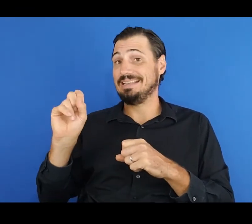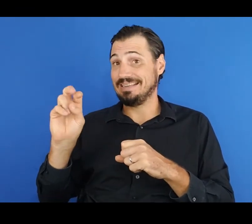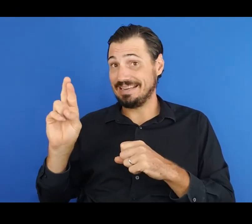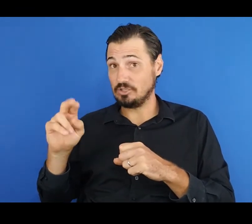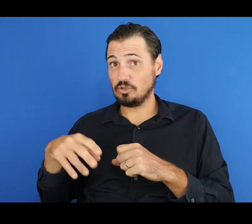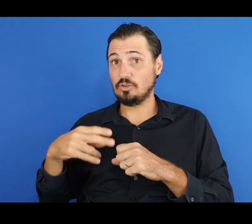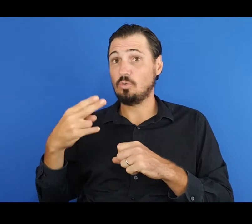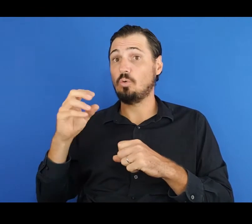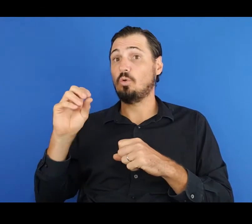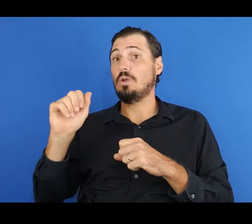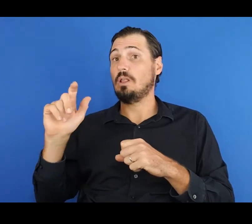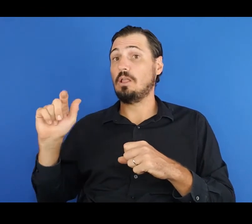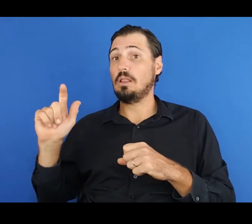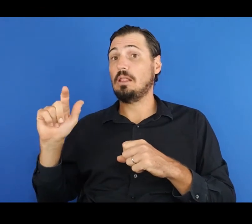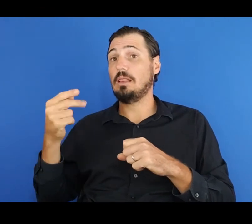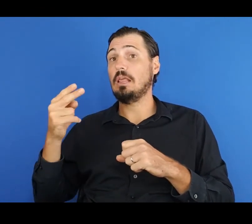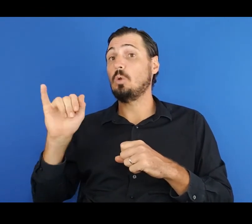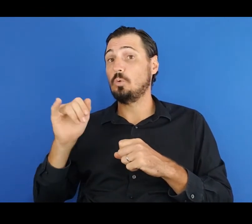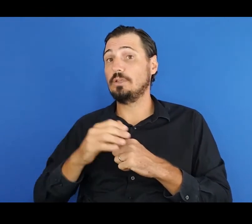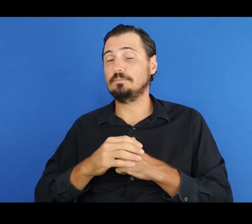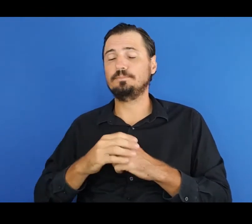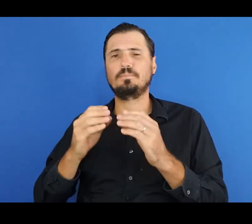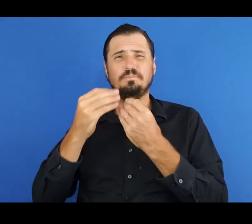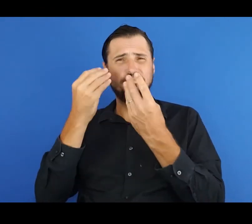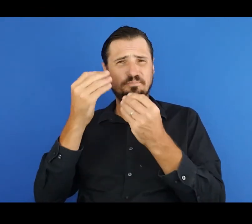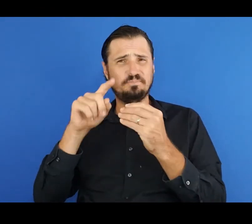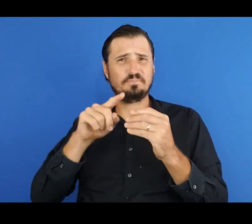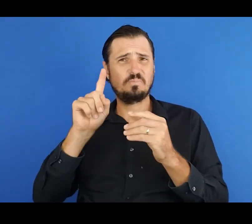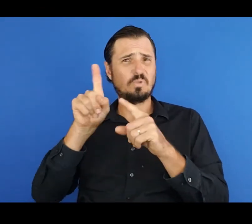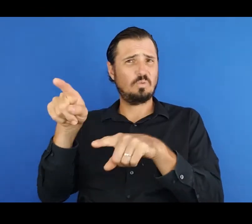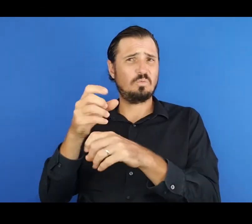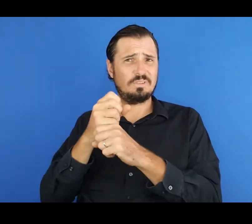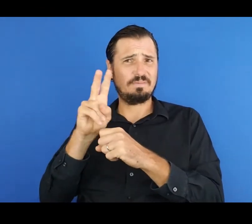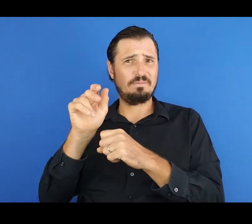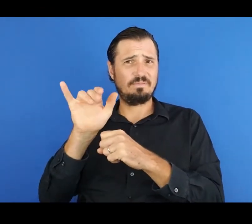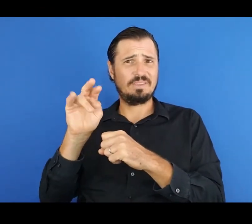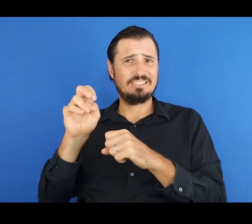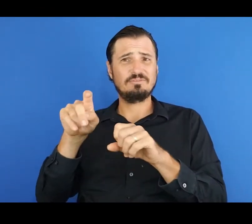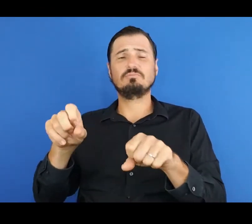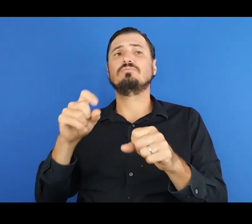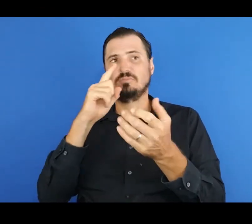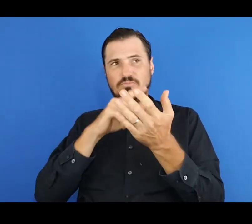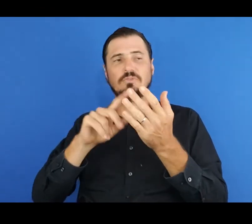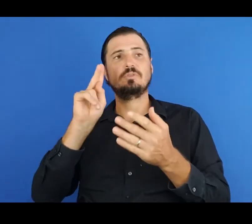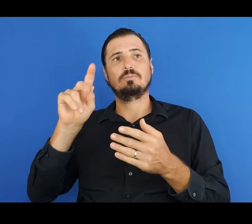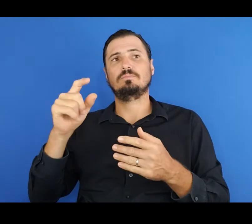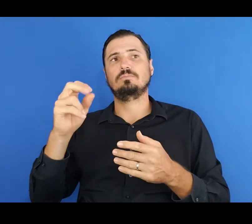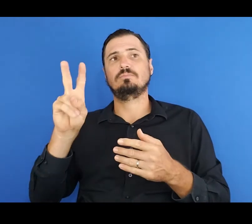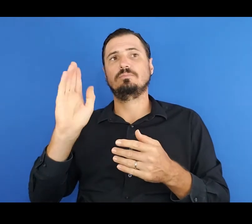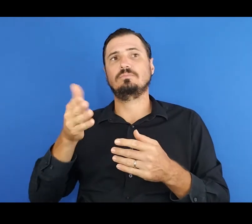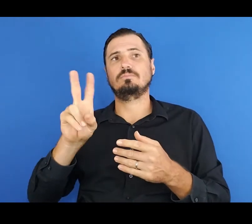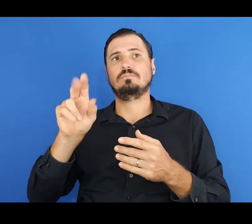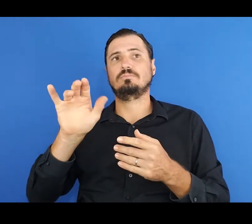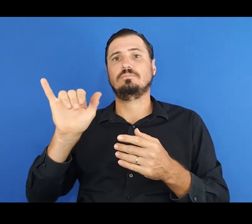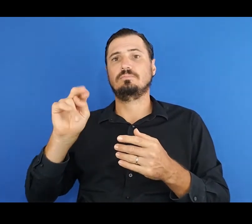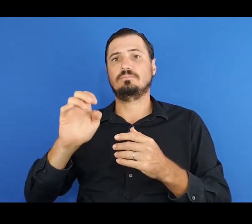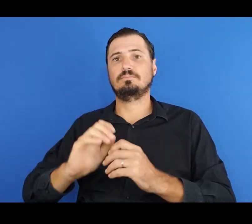For more information on where you can get a vaccine, please visit kauai.gov/vaccine